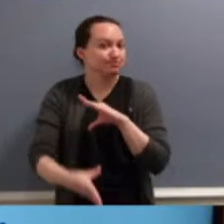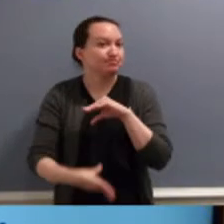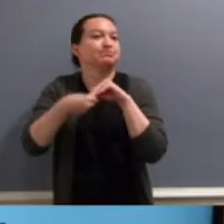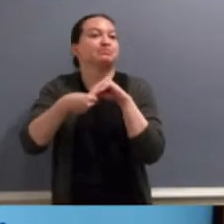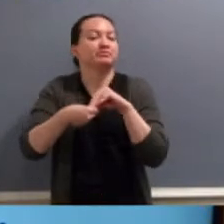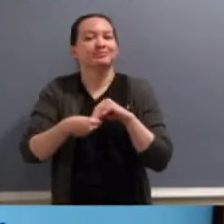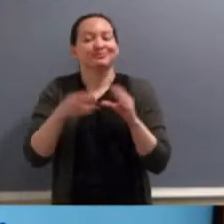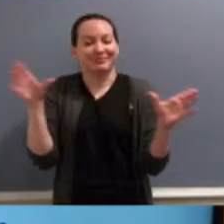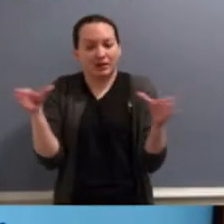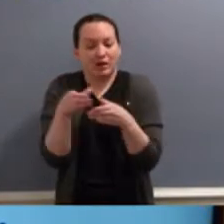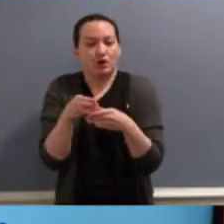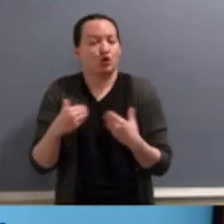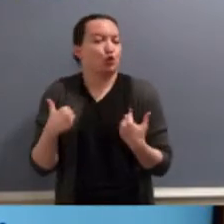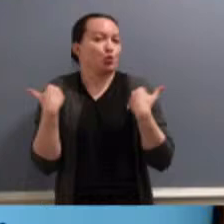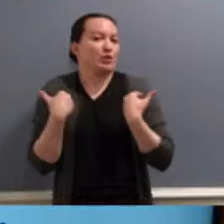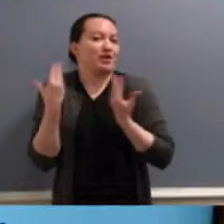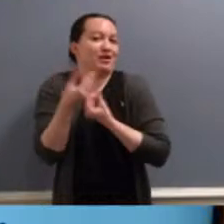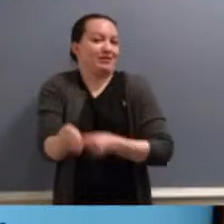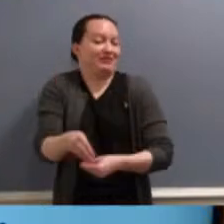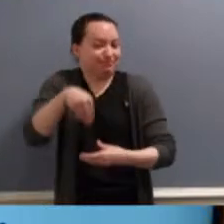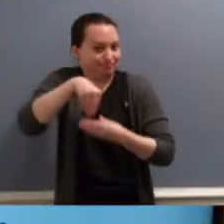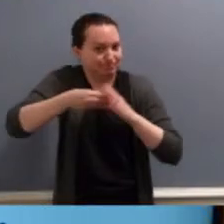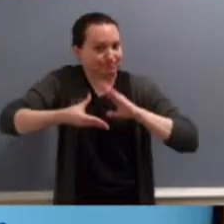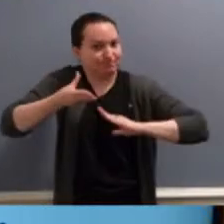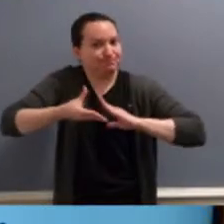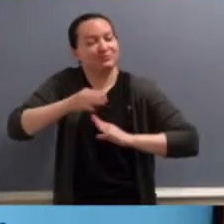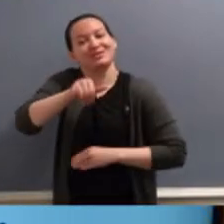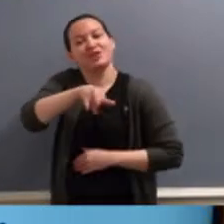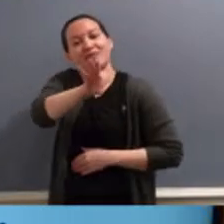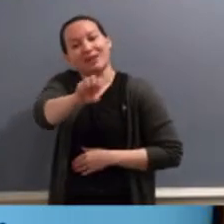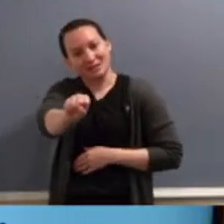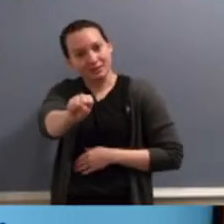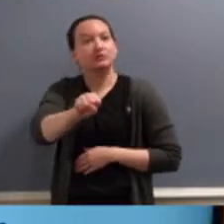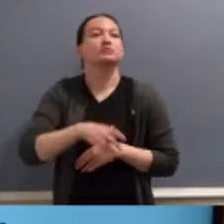consolidated youth office within the operations of Job and Family Services Bridget